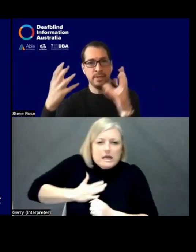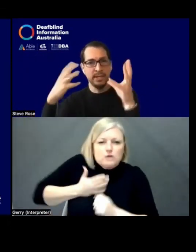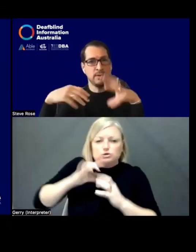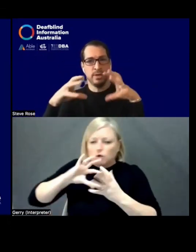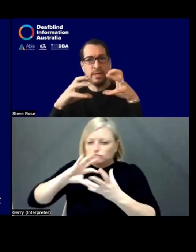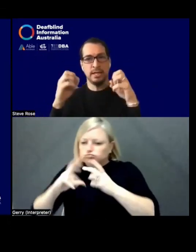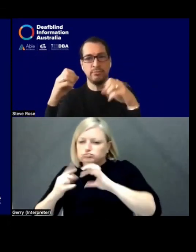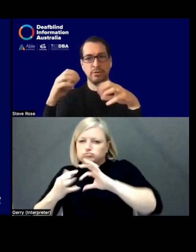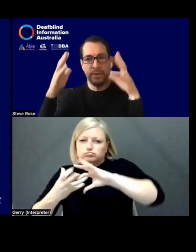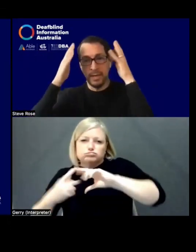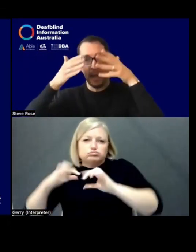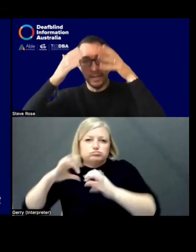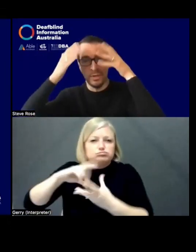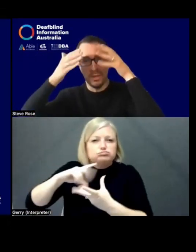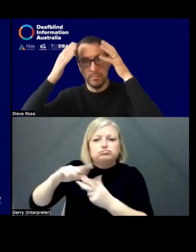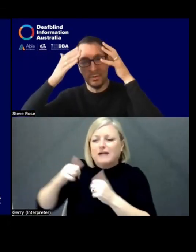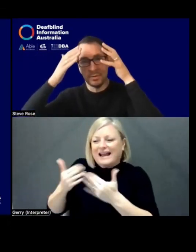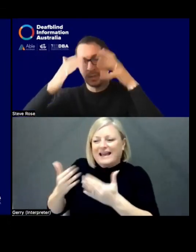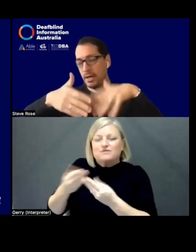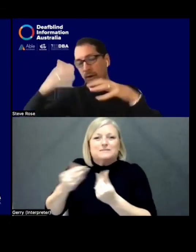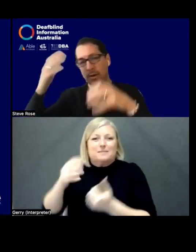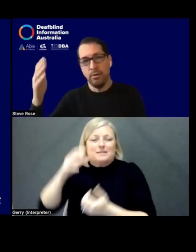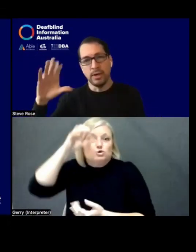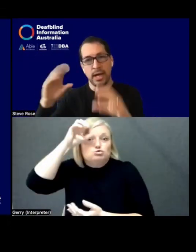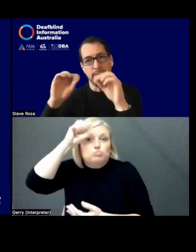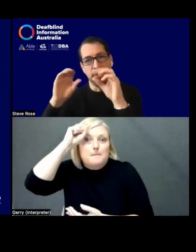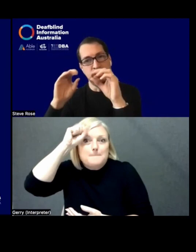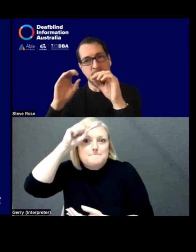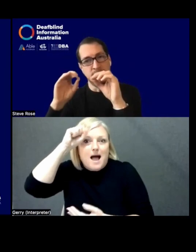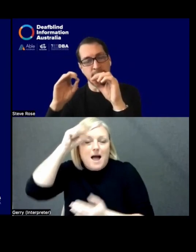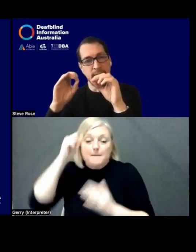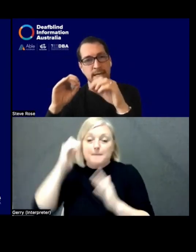They need something, so whether that's Ruby playing with the books, or Cam and his rice cake,